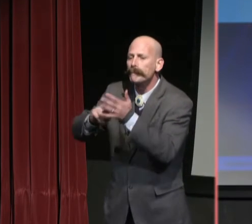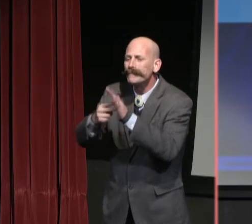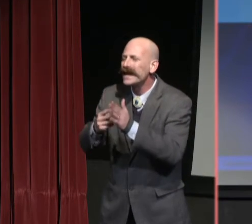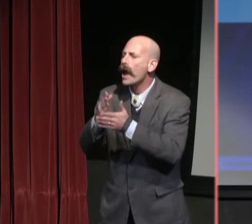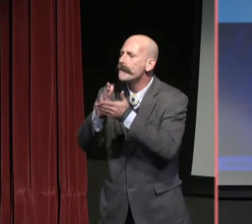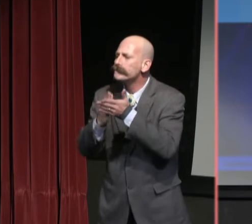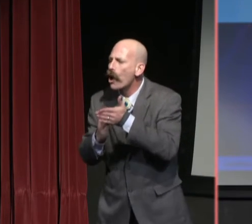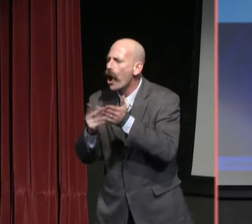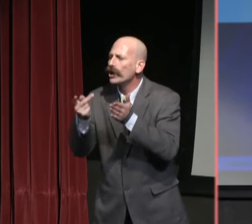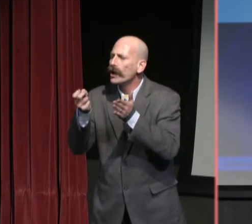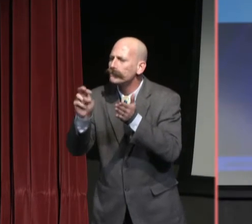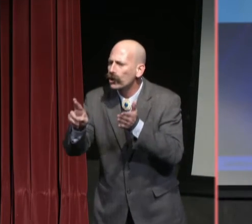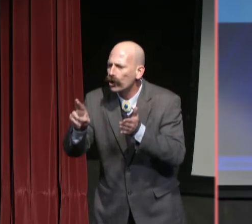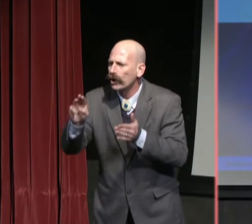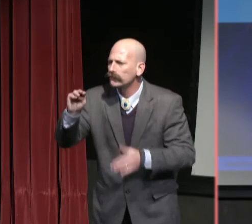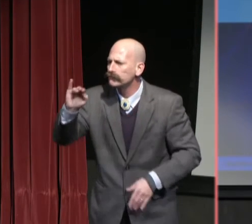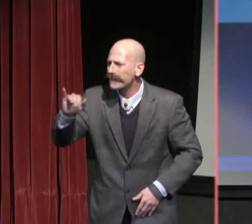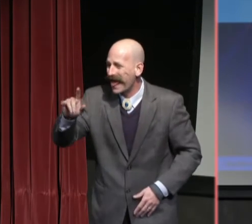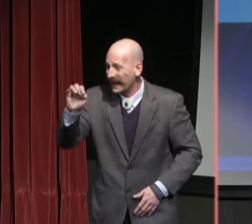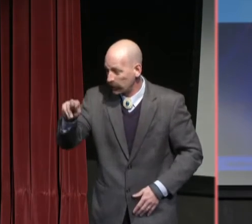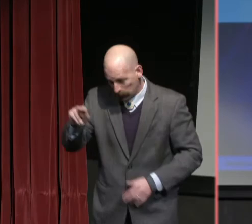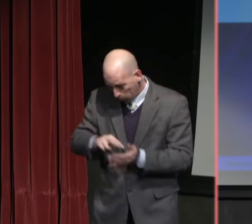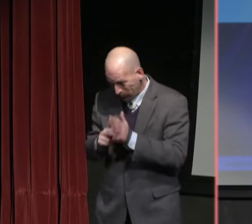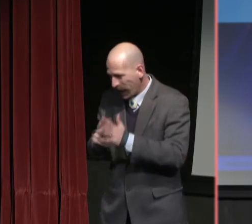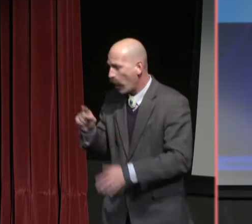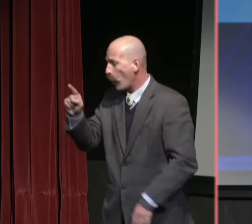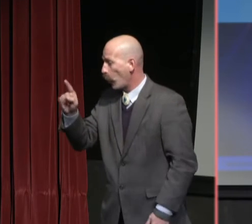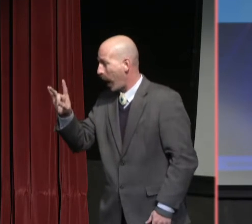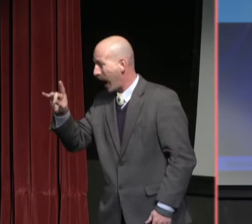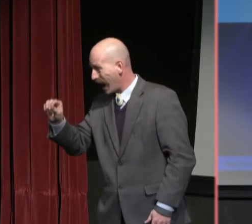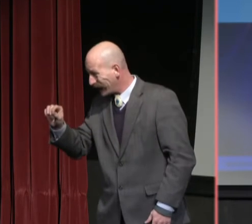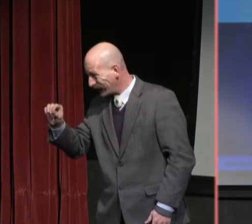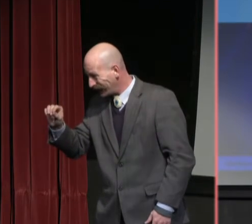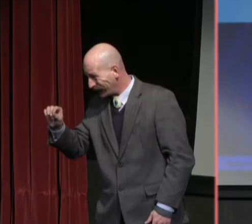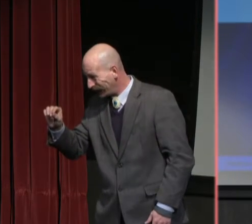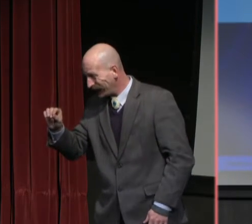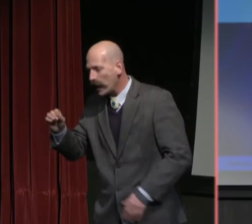That means that there is 180 parts of CO2